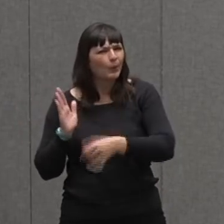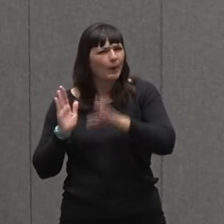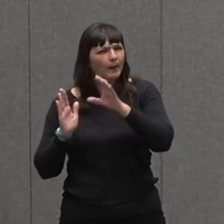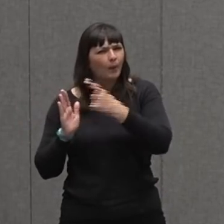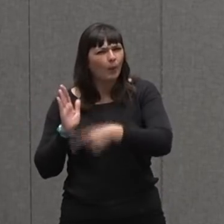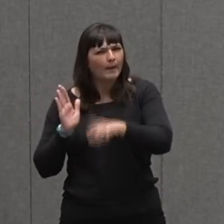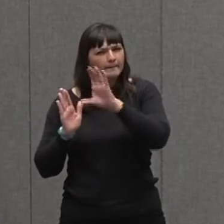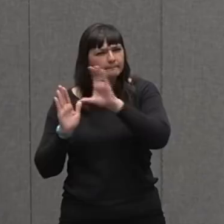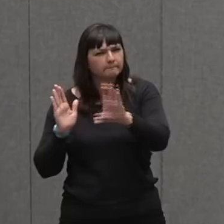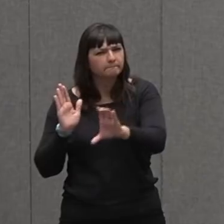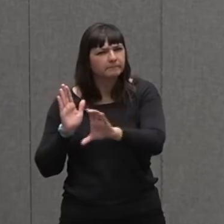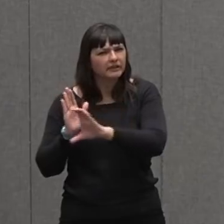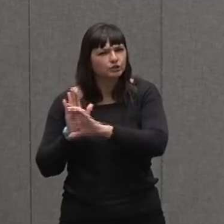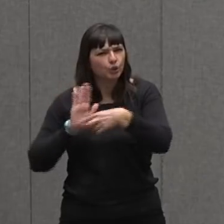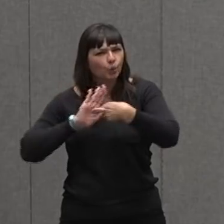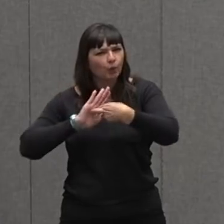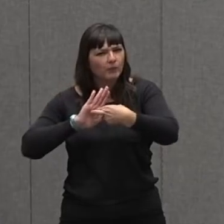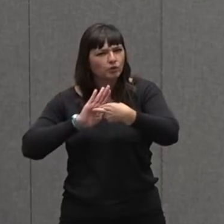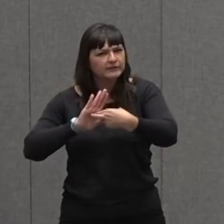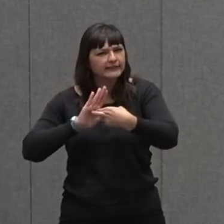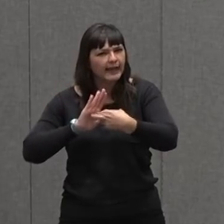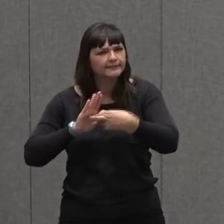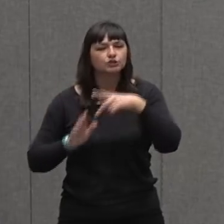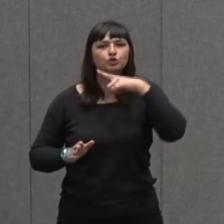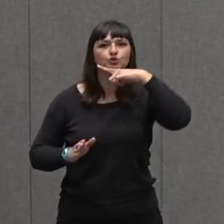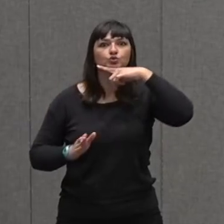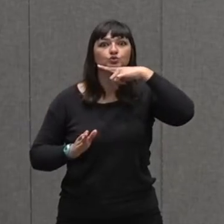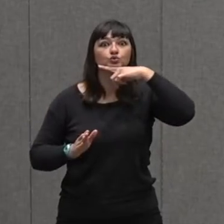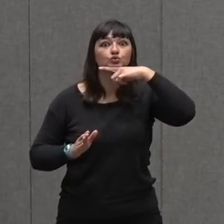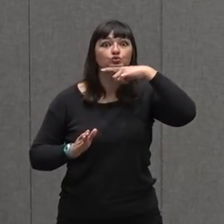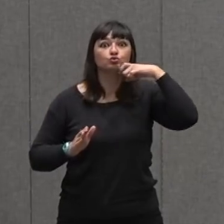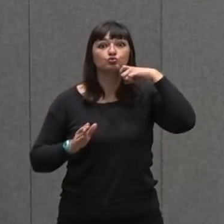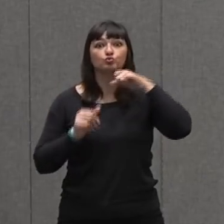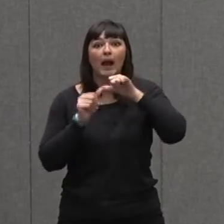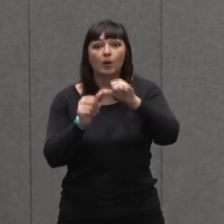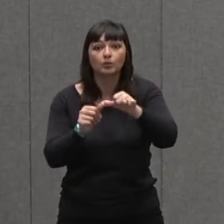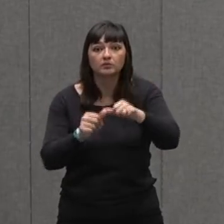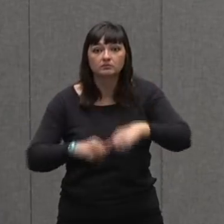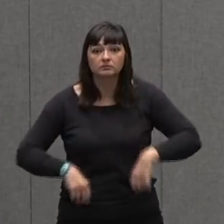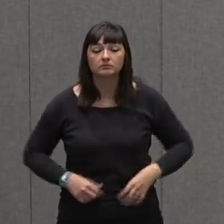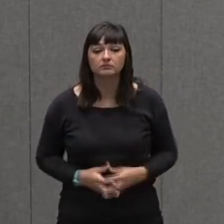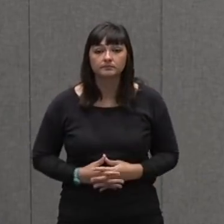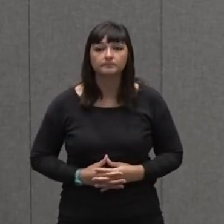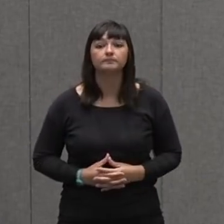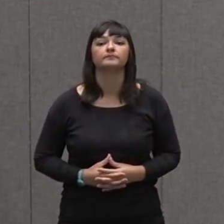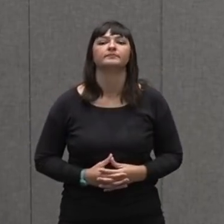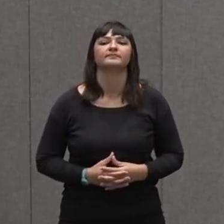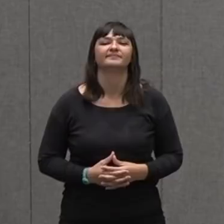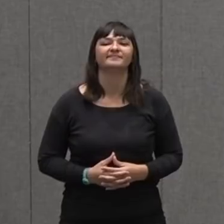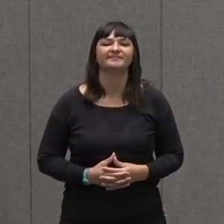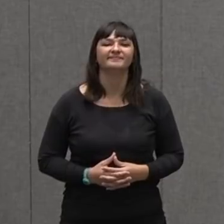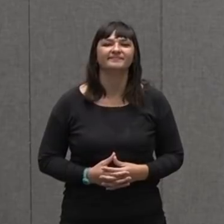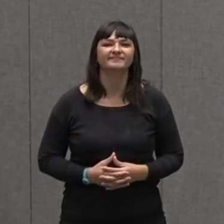I can't wait for all of you to work on that. Okay friends, so today we learned our new word of the day, drought.